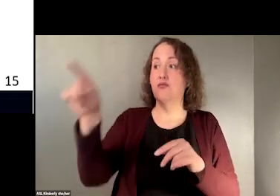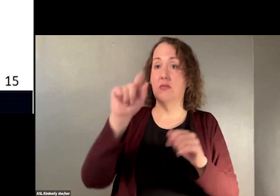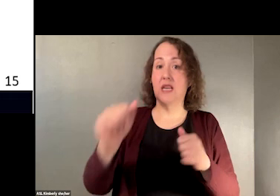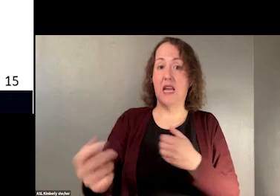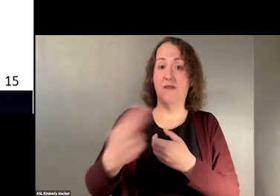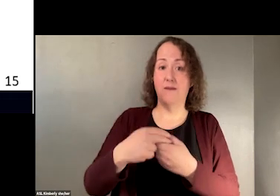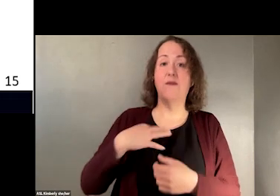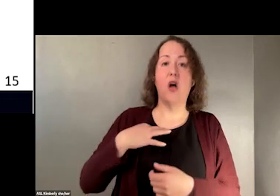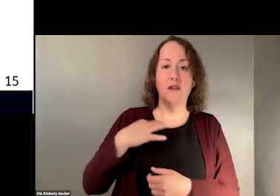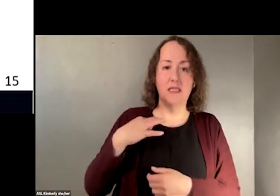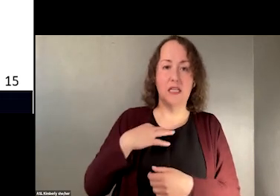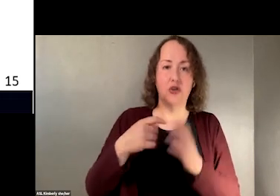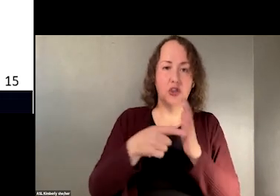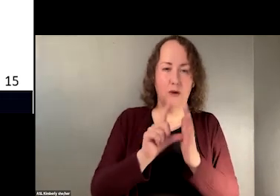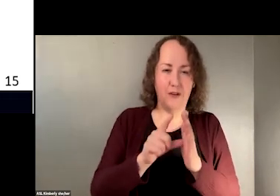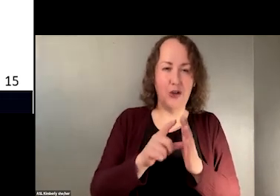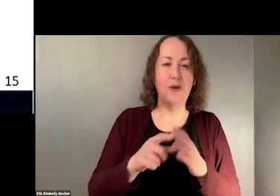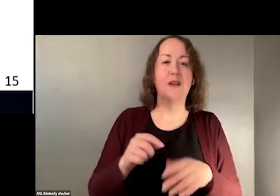to review and share their expertise with NSF.